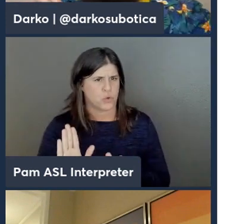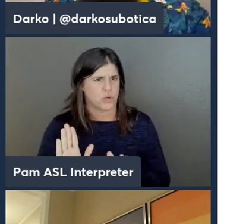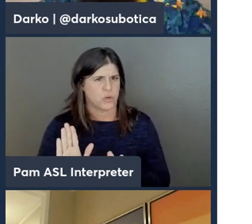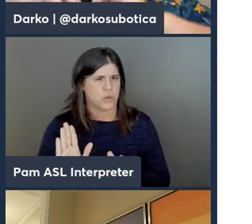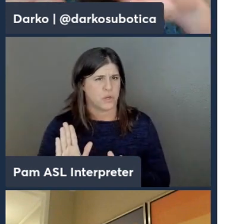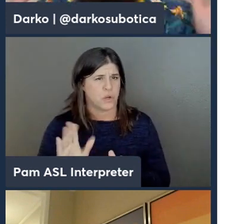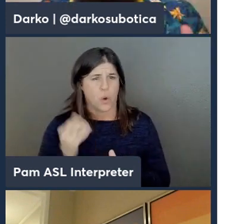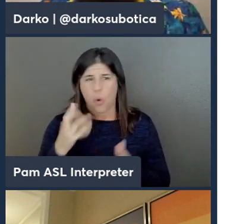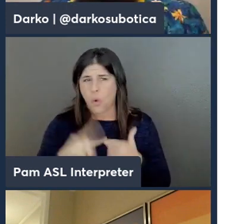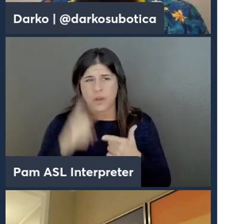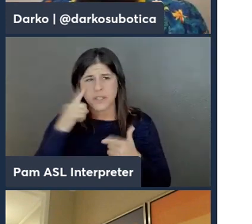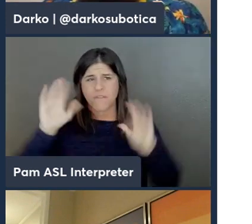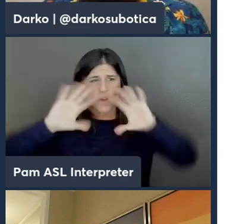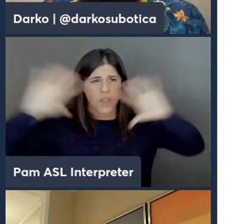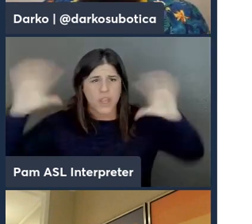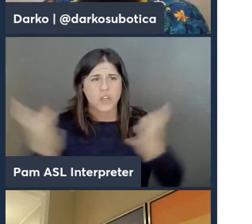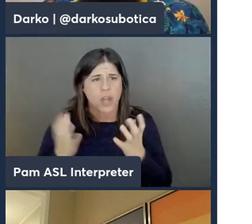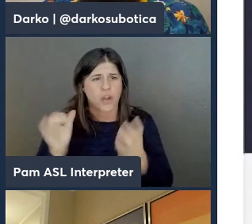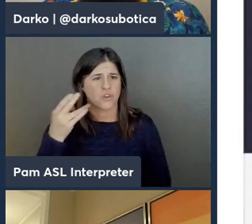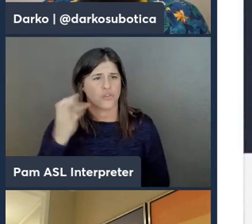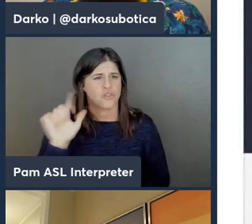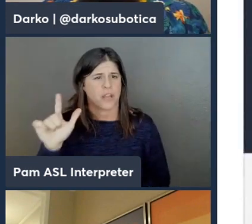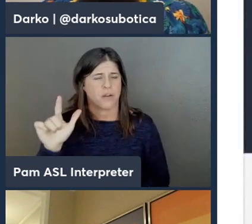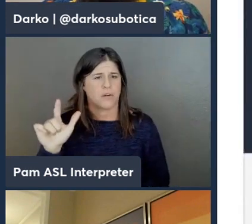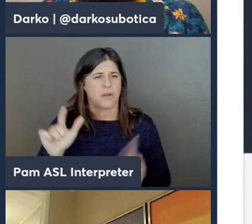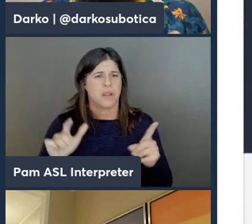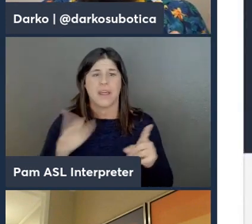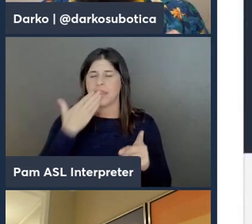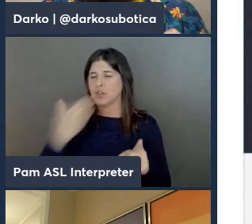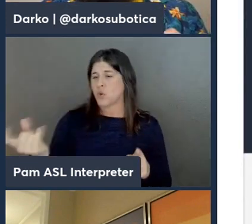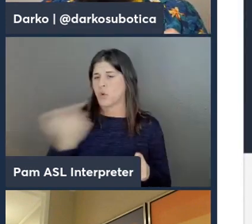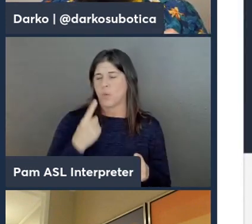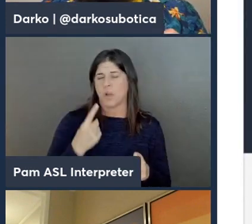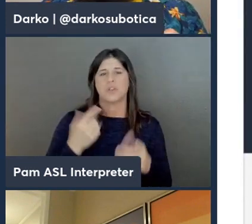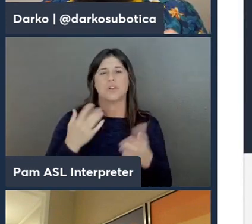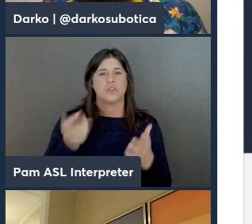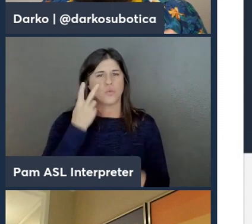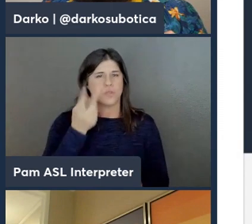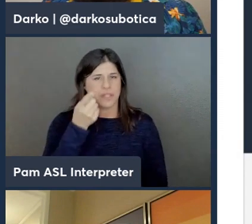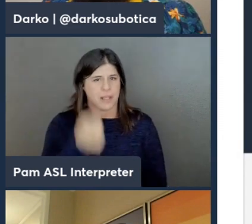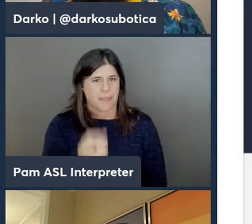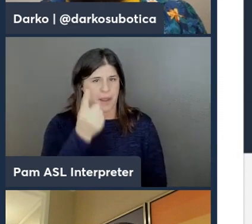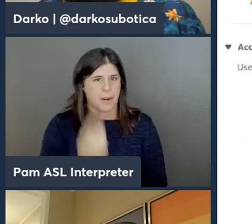or is it for the entire Channel. That's great. That's a great question. So as you can see here,